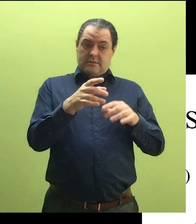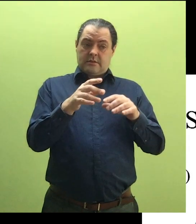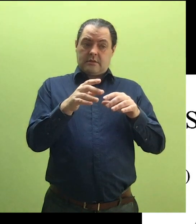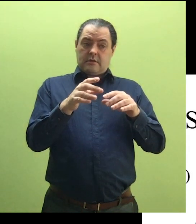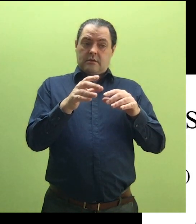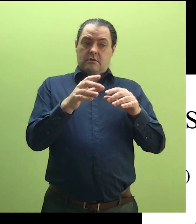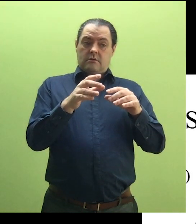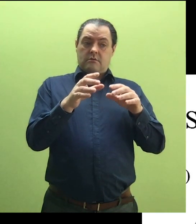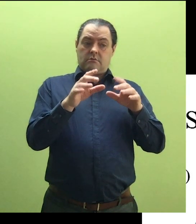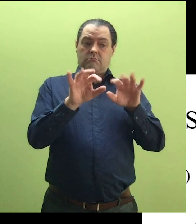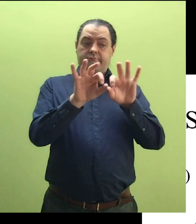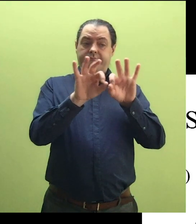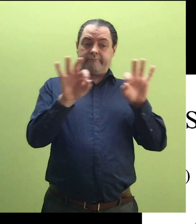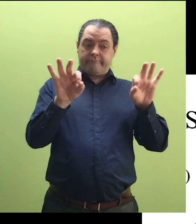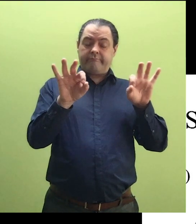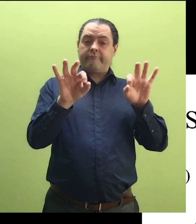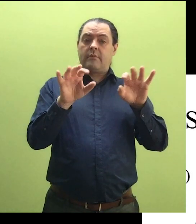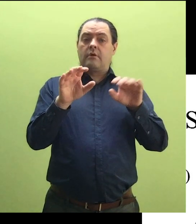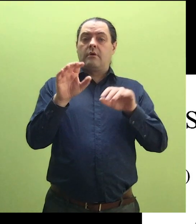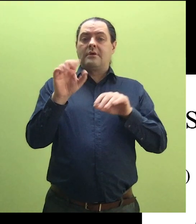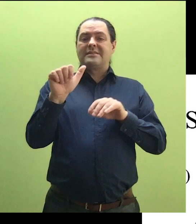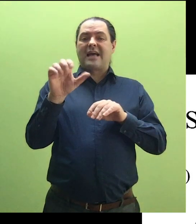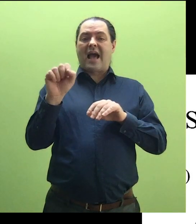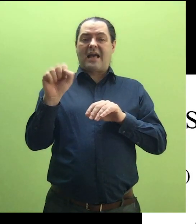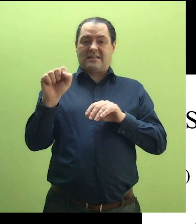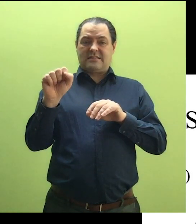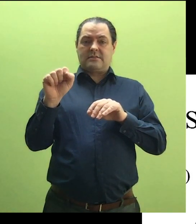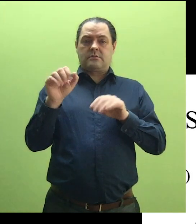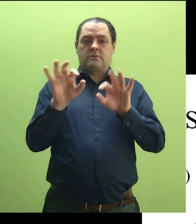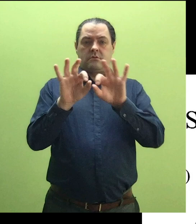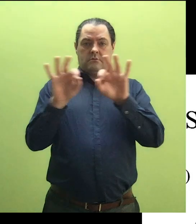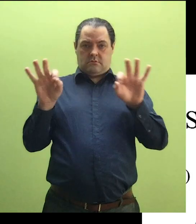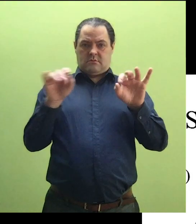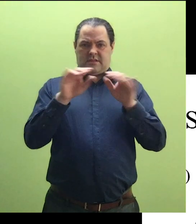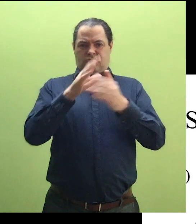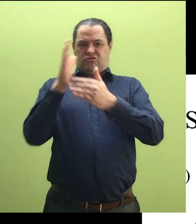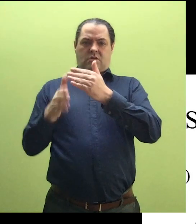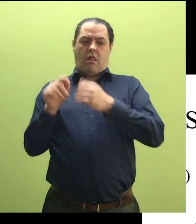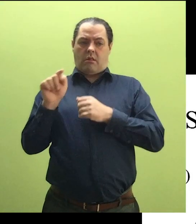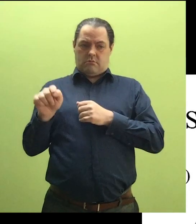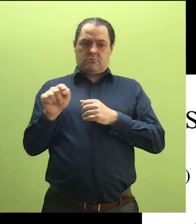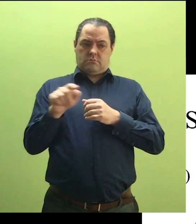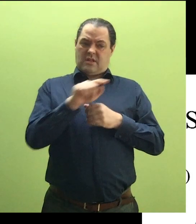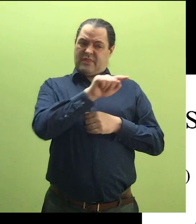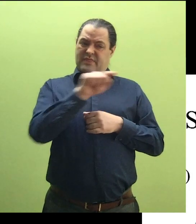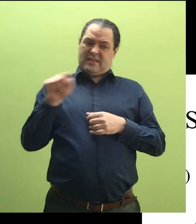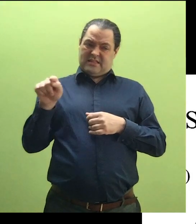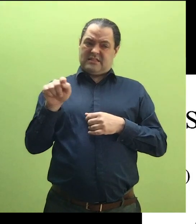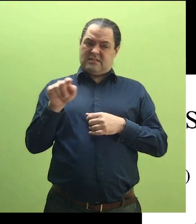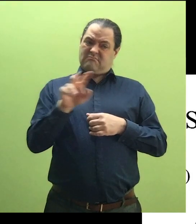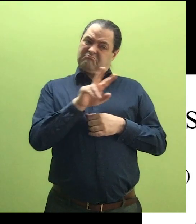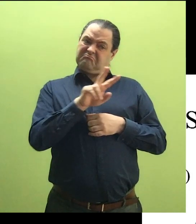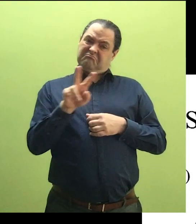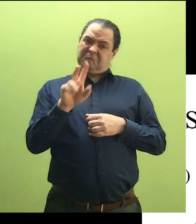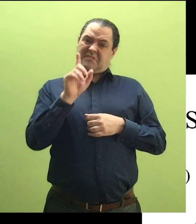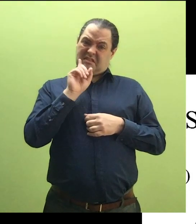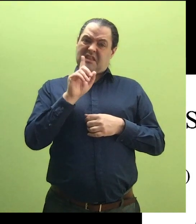shape classifier, long thin objects. And based on the translation of this clause, we deduce that this is probably an